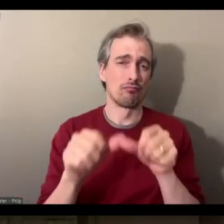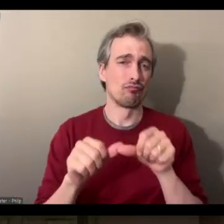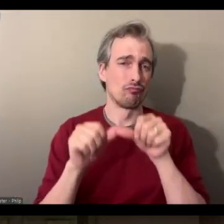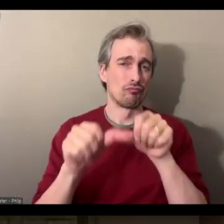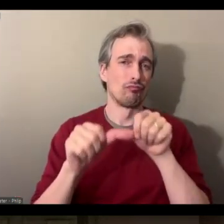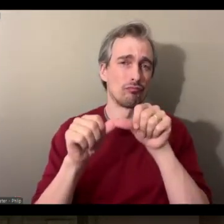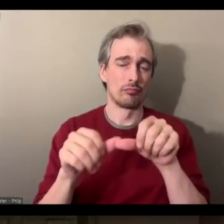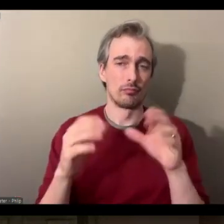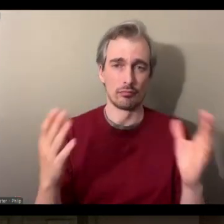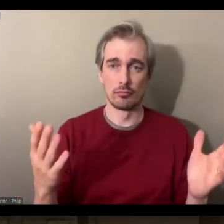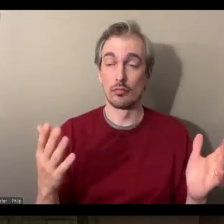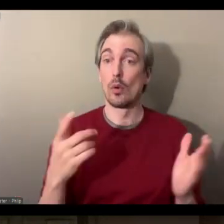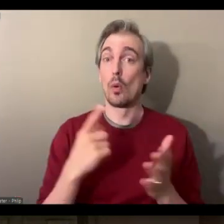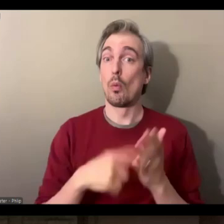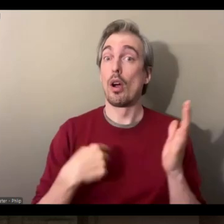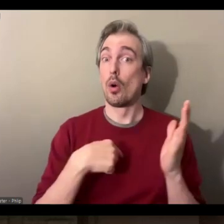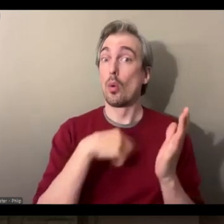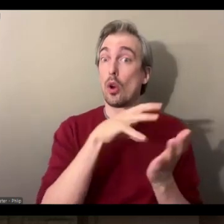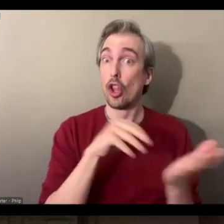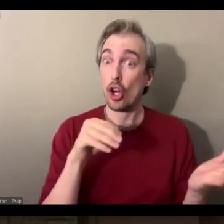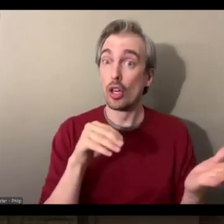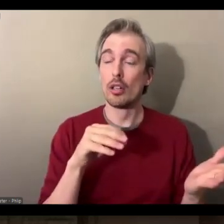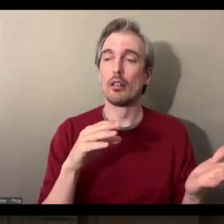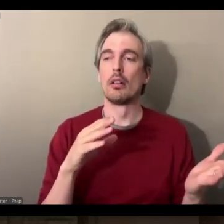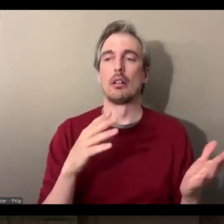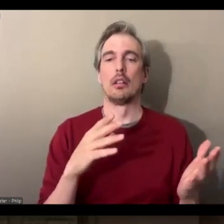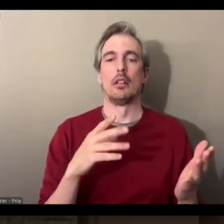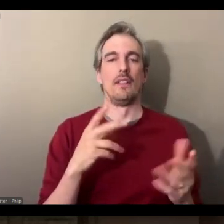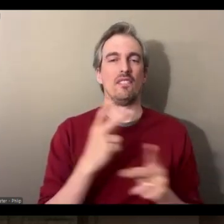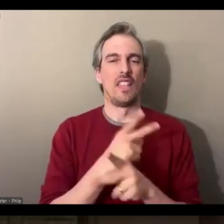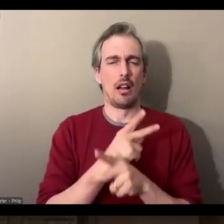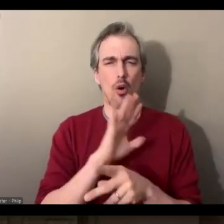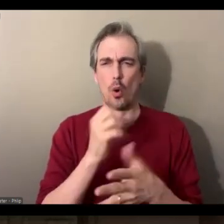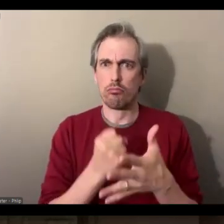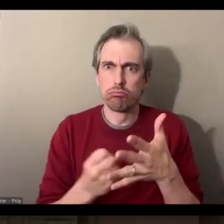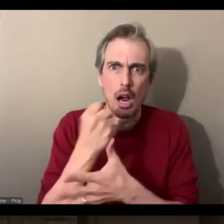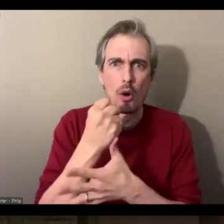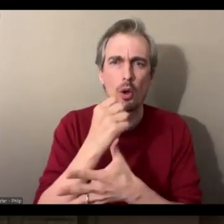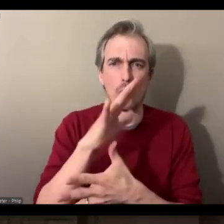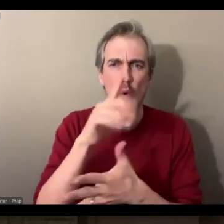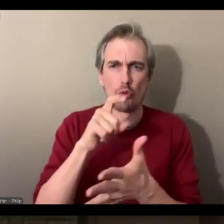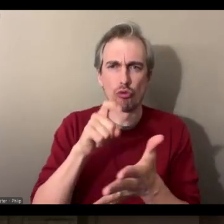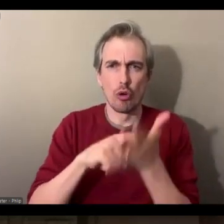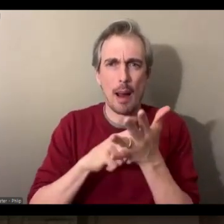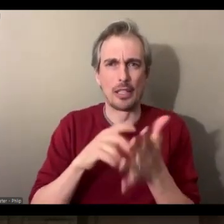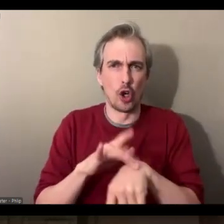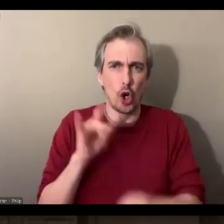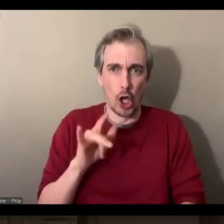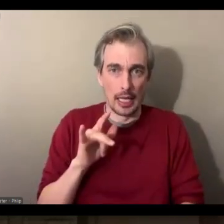and try to get those decision makers who may not appreciate things that they're not aware of.